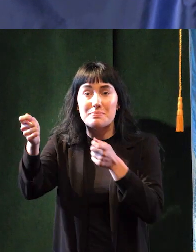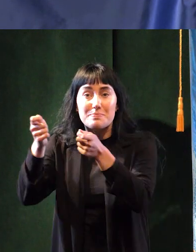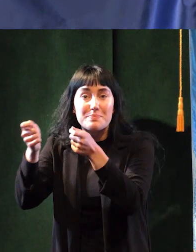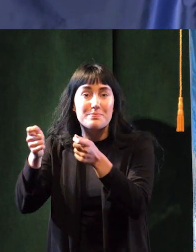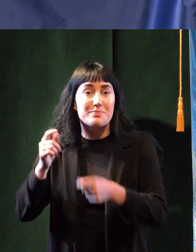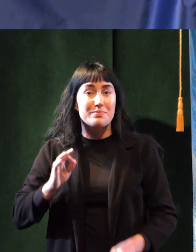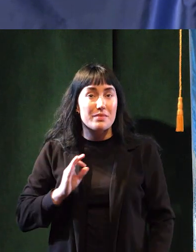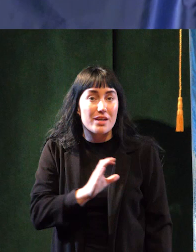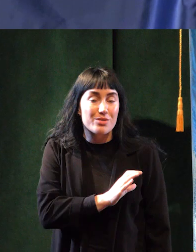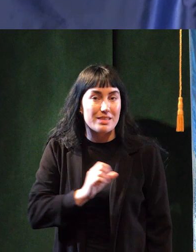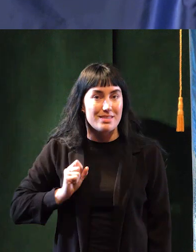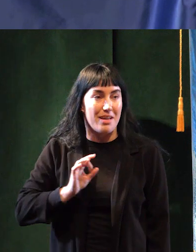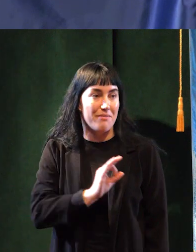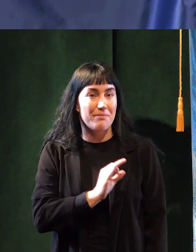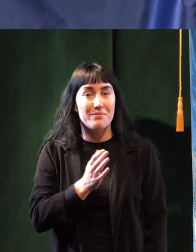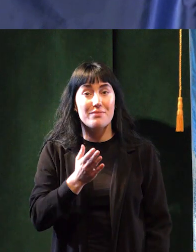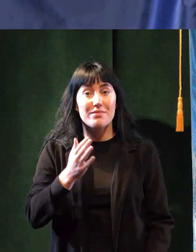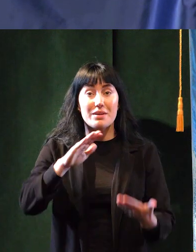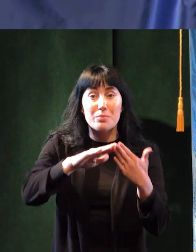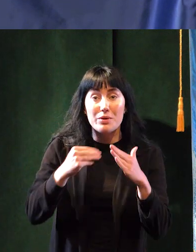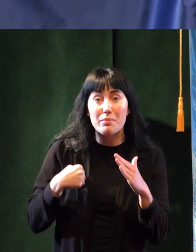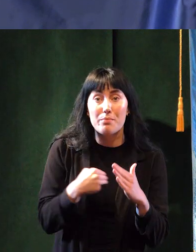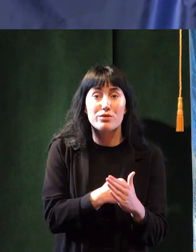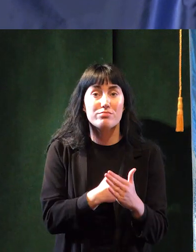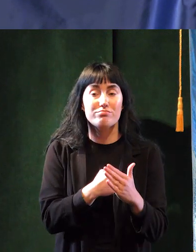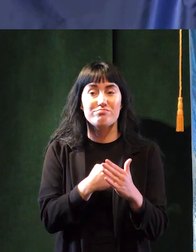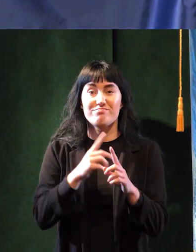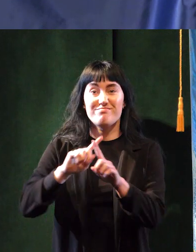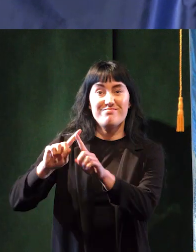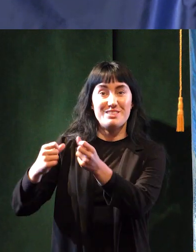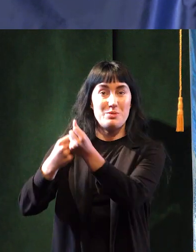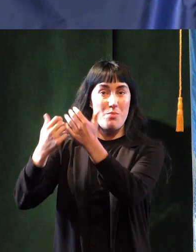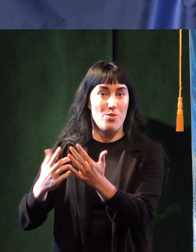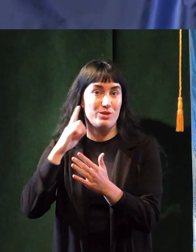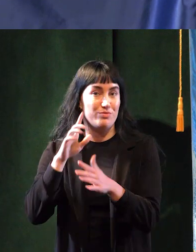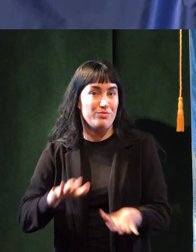faculty and staff community members and supporters near and far